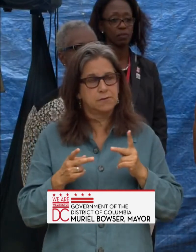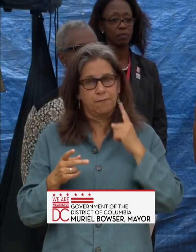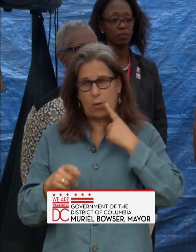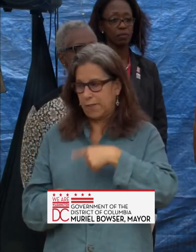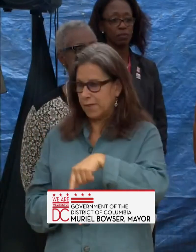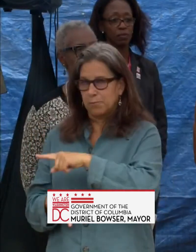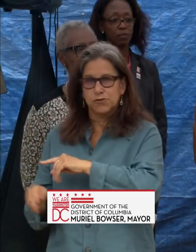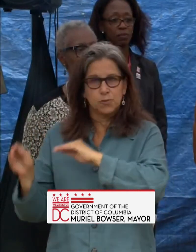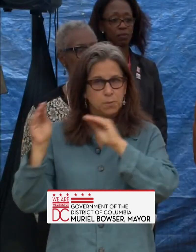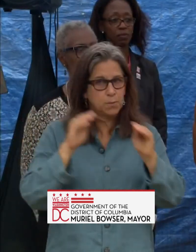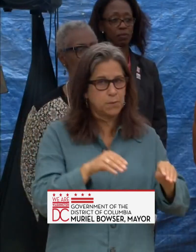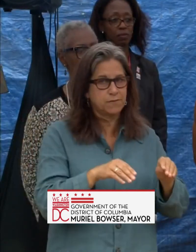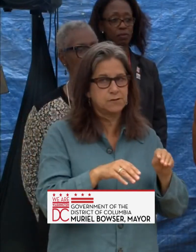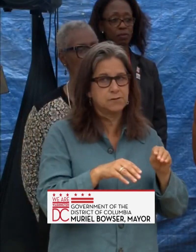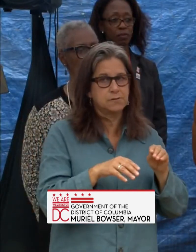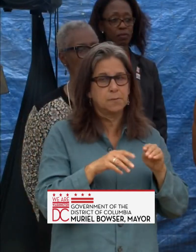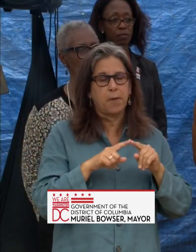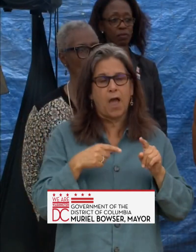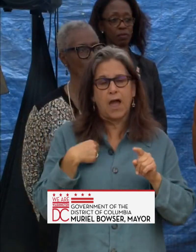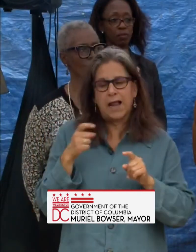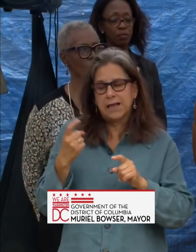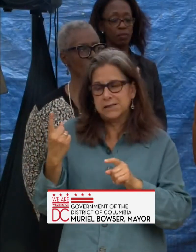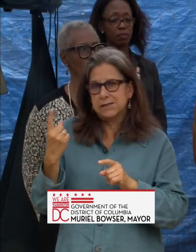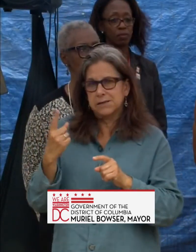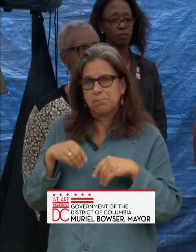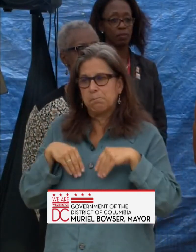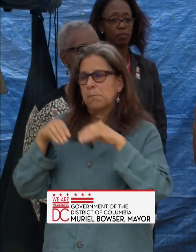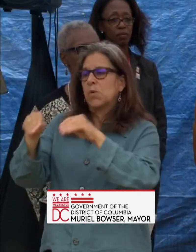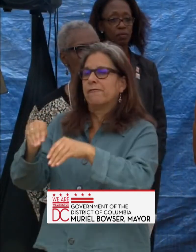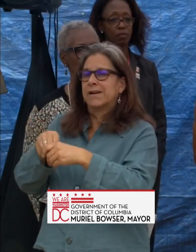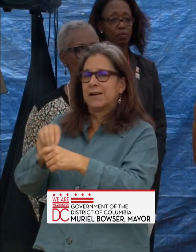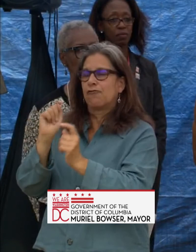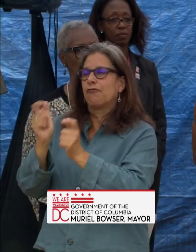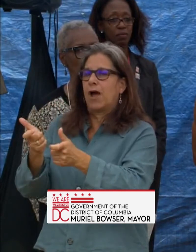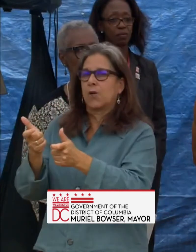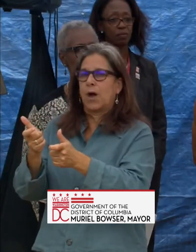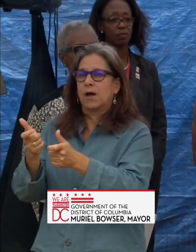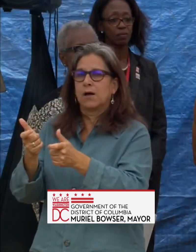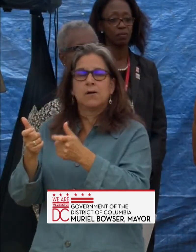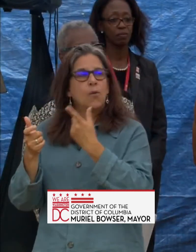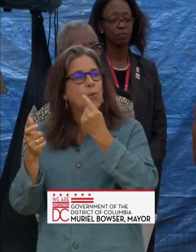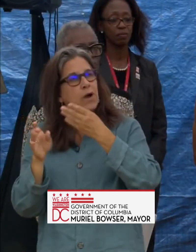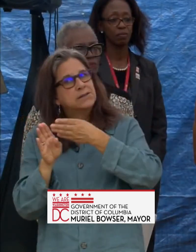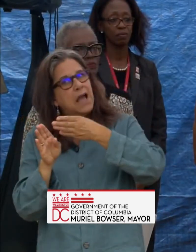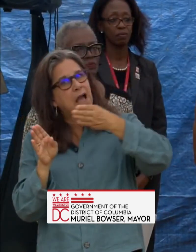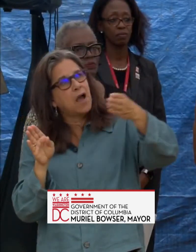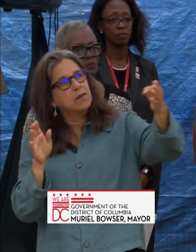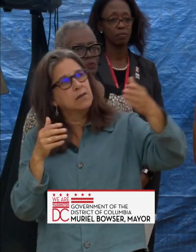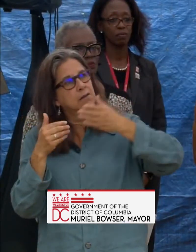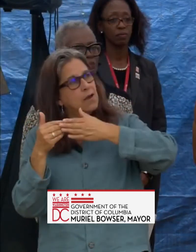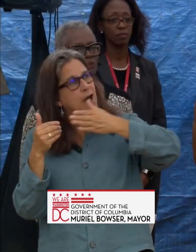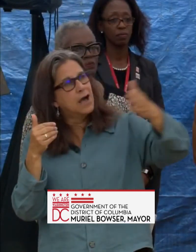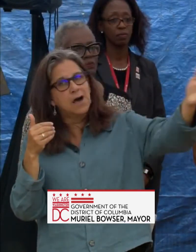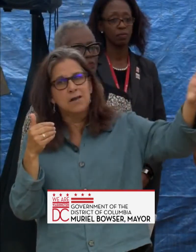BUT WE IMMEDIATELY BEGIN WORKING WITH THOSE INDIVIDUALS AND FAMILIES ON THEIR NEXT STEP. AND IT'S NOT -- WE KNOW THERE'S NO ONE SIZE FITS ALL SOLUTION SO